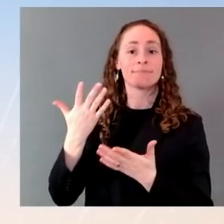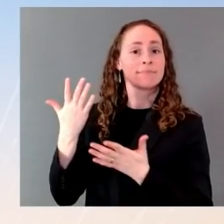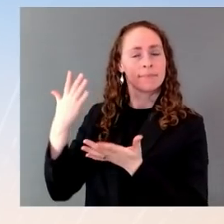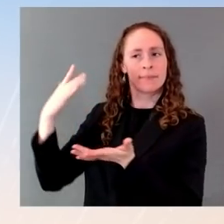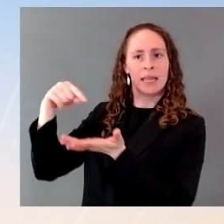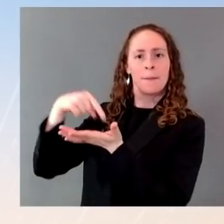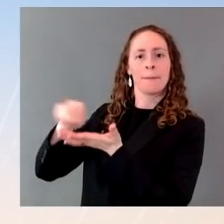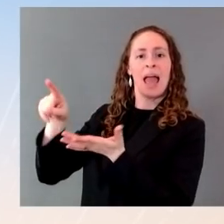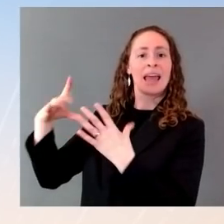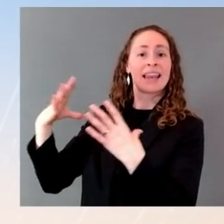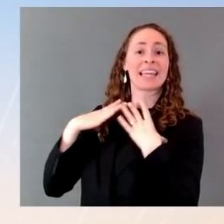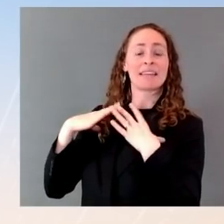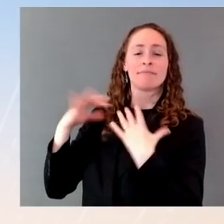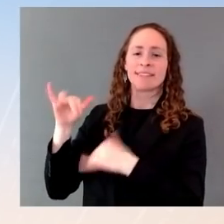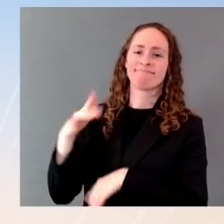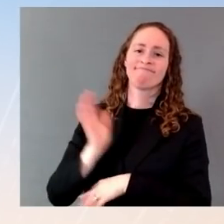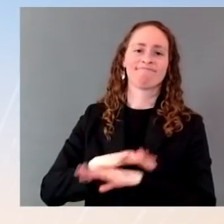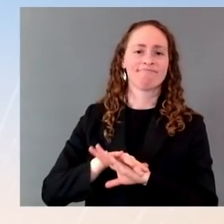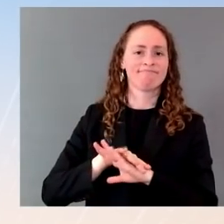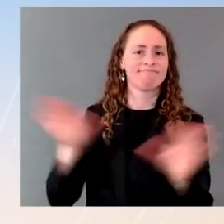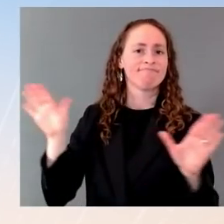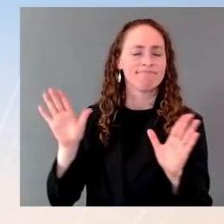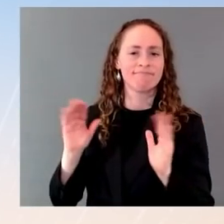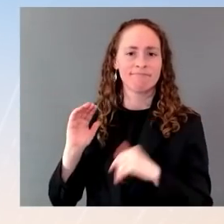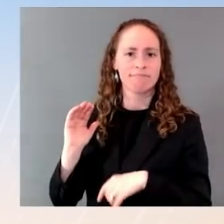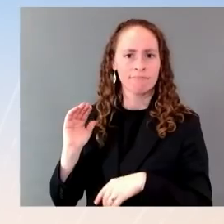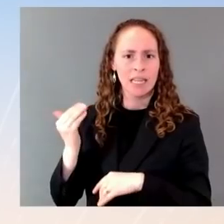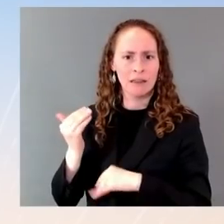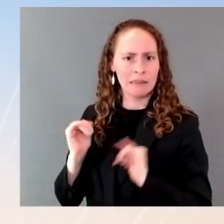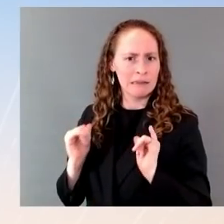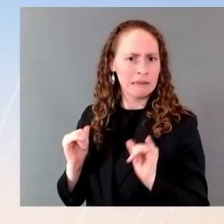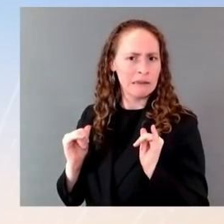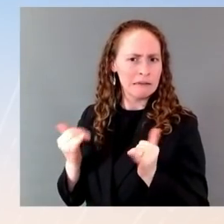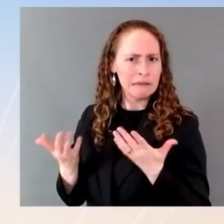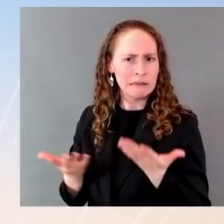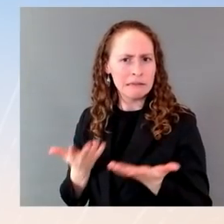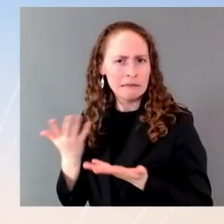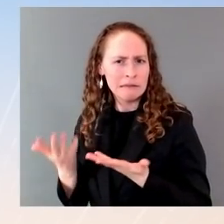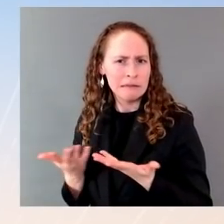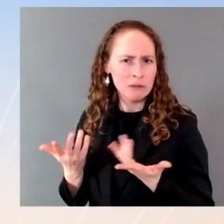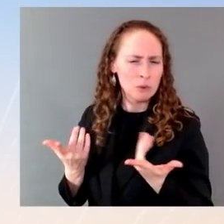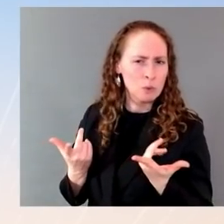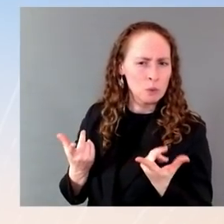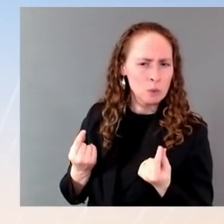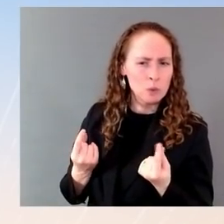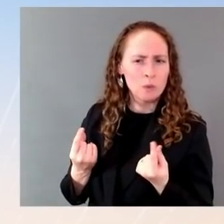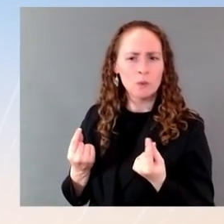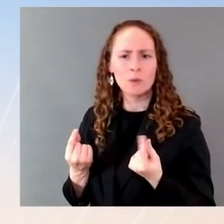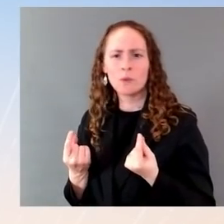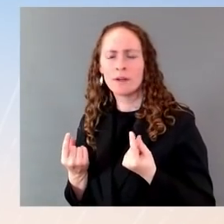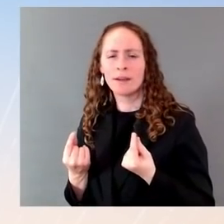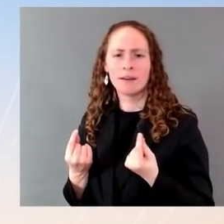about paid leave going down that road then? Ms. Psaki: Well, let me first say that the President absolutely wants paid leave